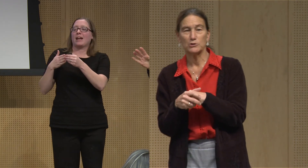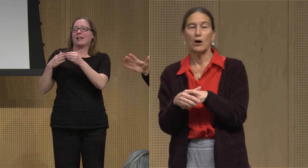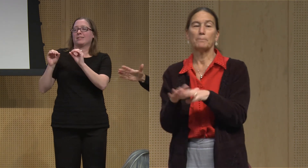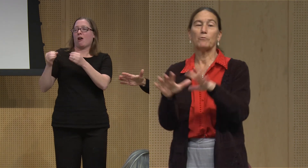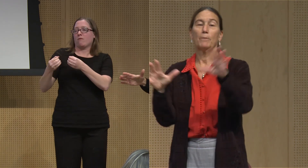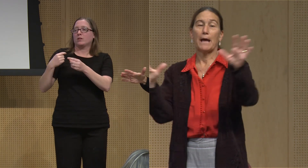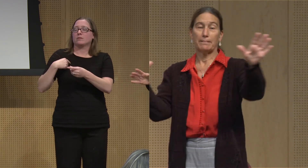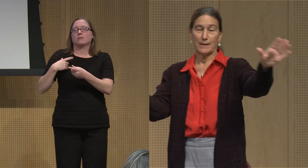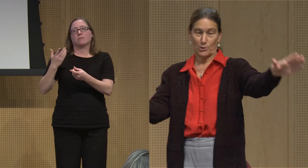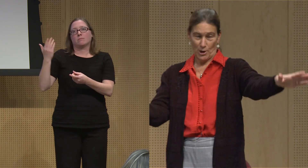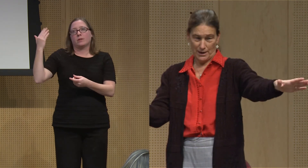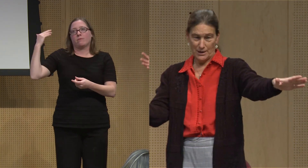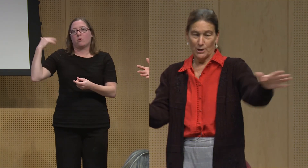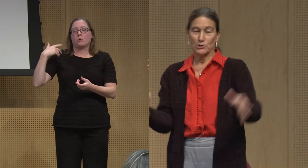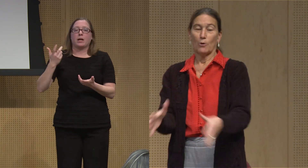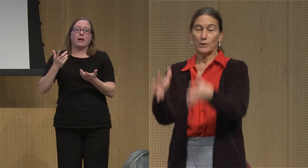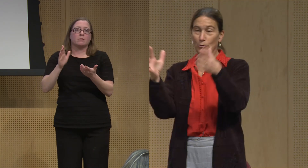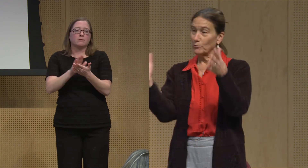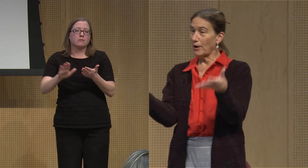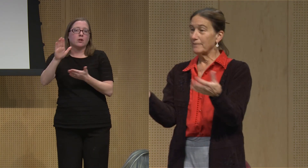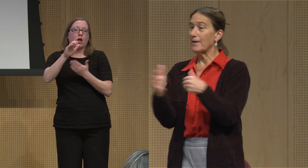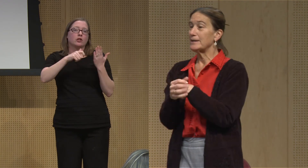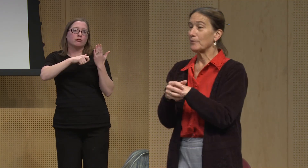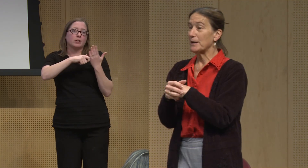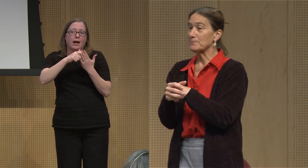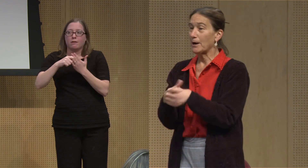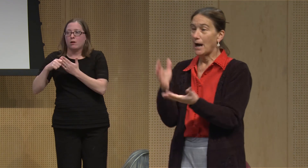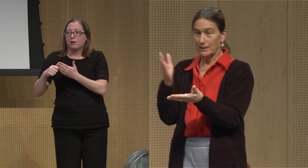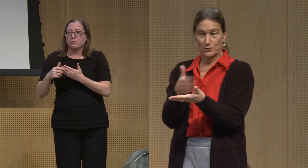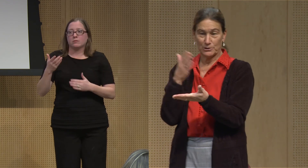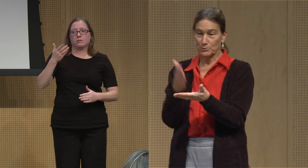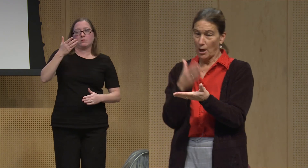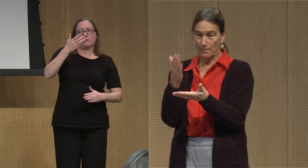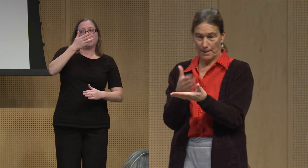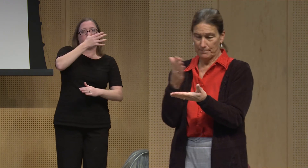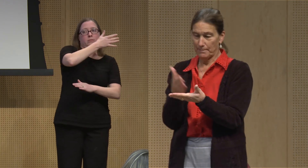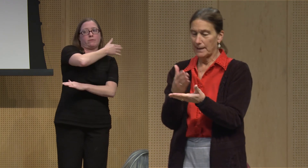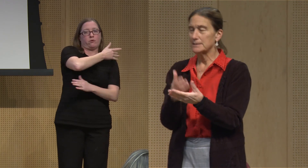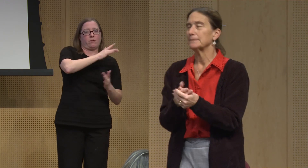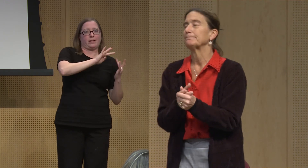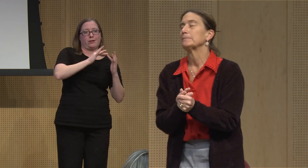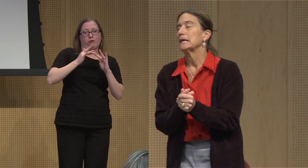THIS IS LONG BEFORE WE HAD THE INTERNET, SO WHEN YOU WERE TRYING TO FIND INFORMATION ABOUT COLLEGES, IT WAS ALL PAPER-BASED,